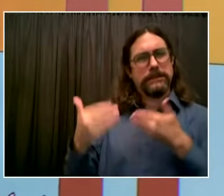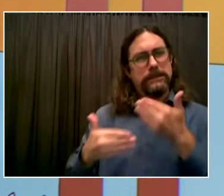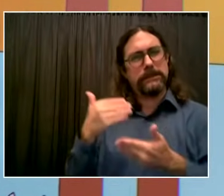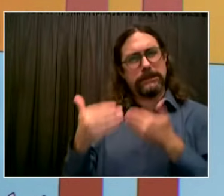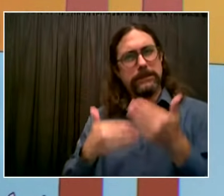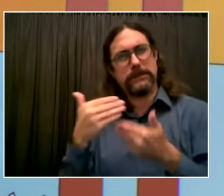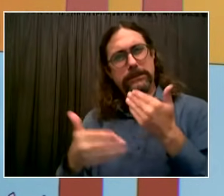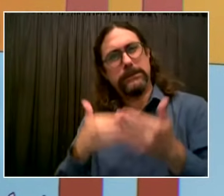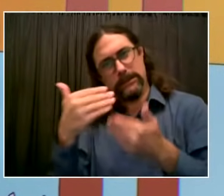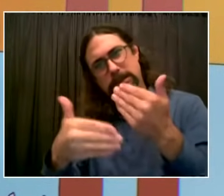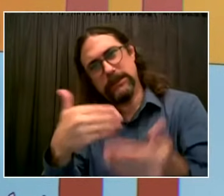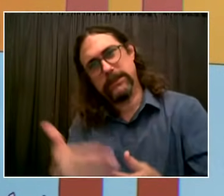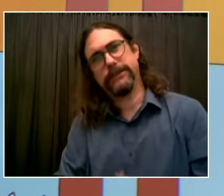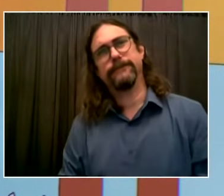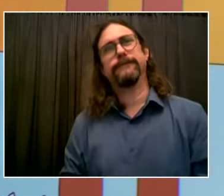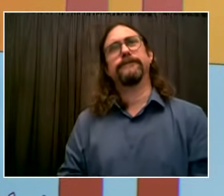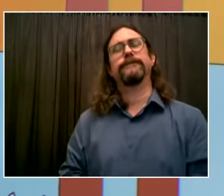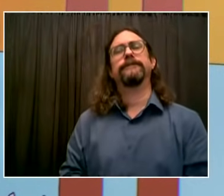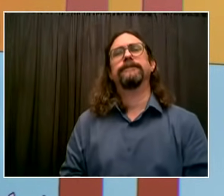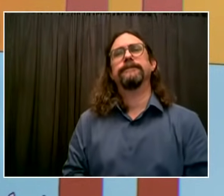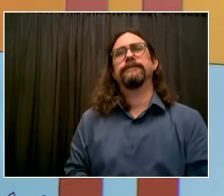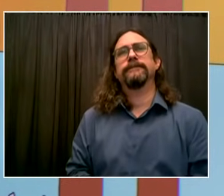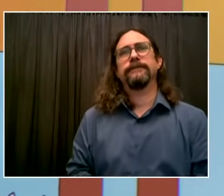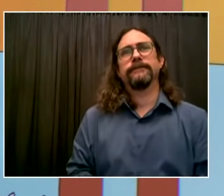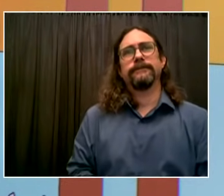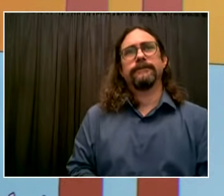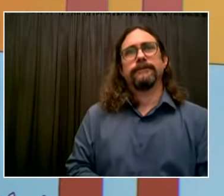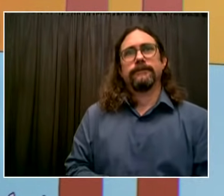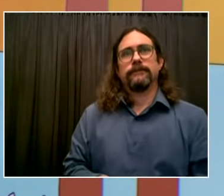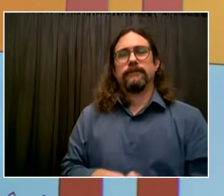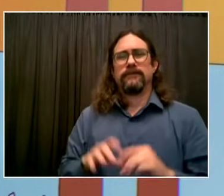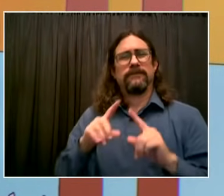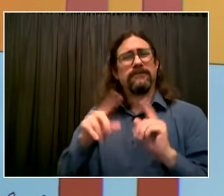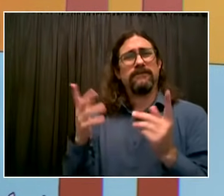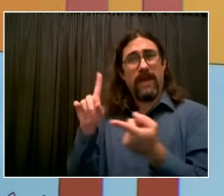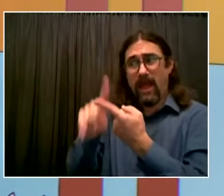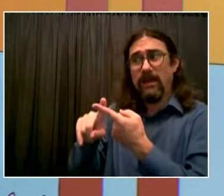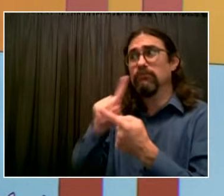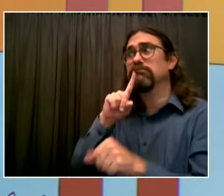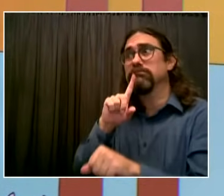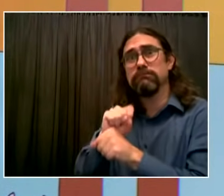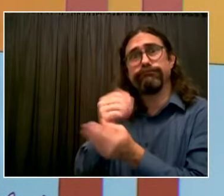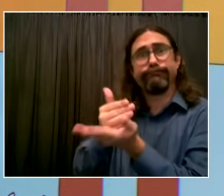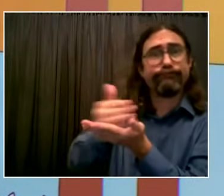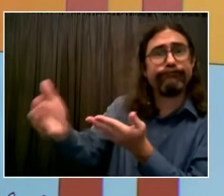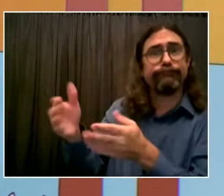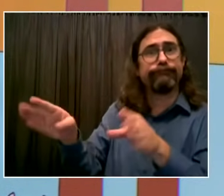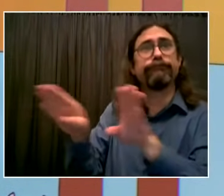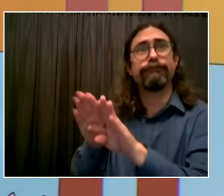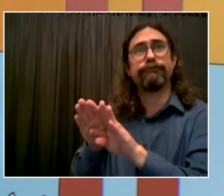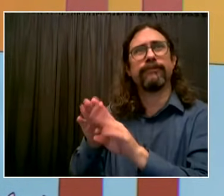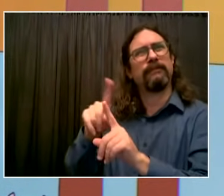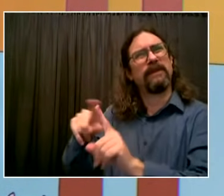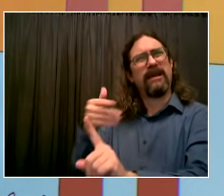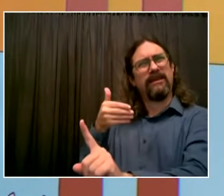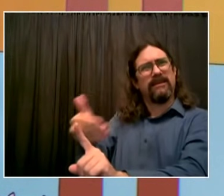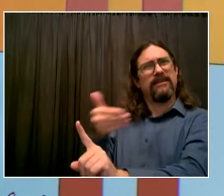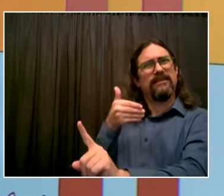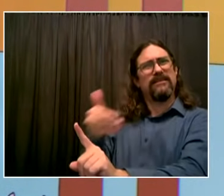BUT IN THE MEANTIME WE'VE GOT TO IMPROVE ON THE SITUATION RIGHT NOW AND WE ARE. INTAKE HAS BEEN A BIG ISSUE. MAKING SURE WHEN